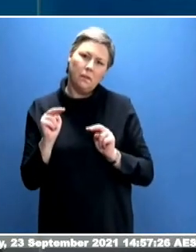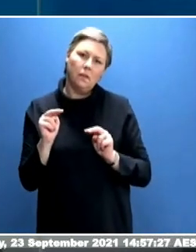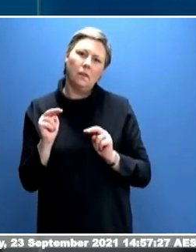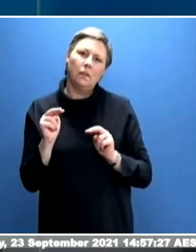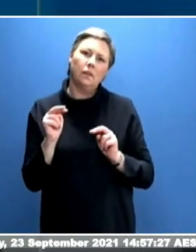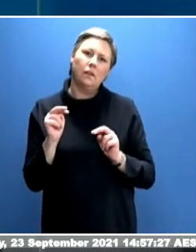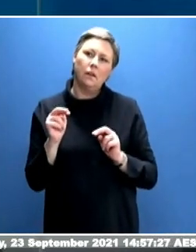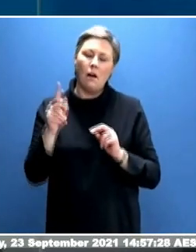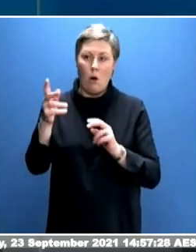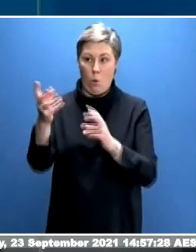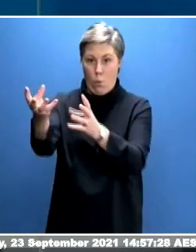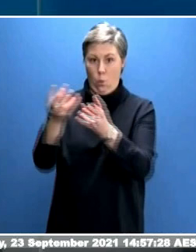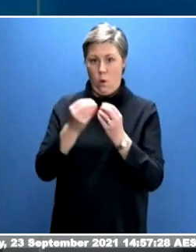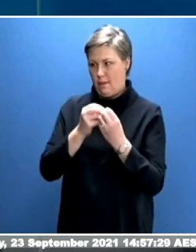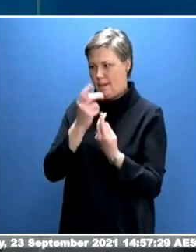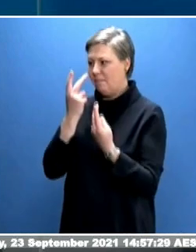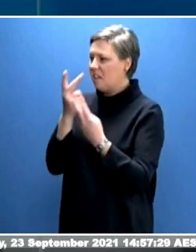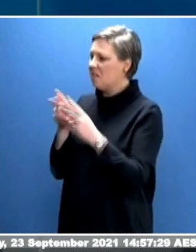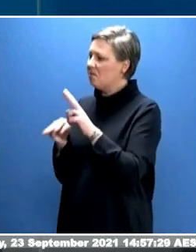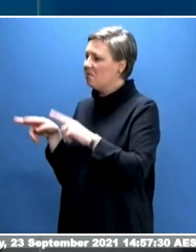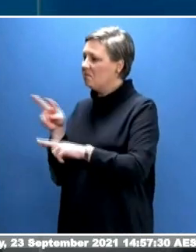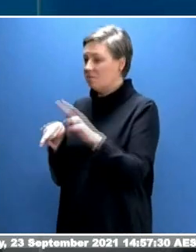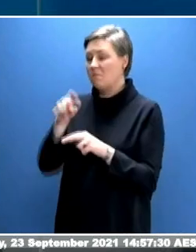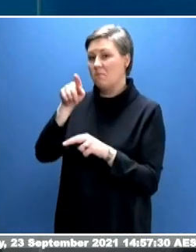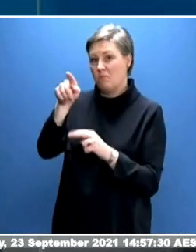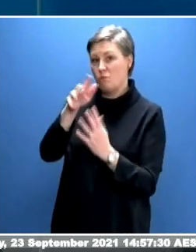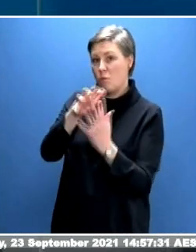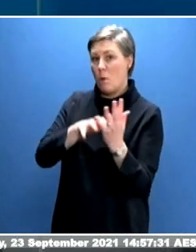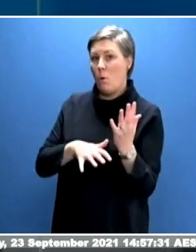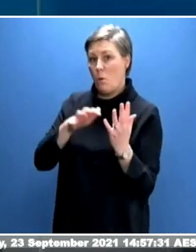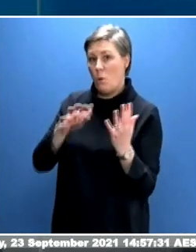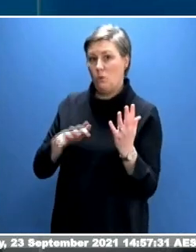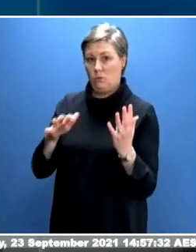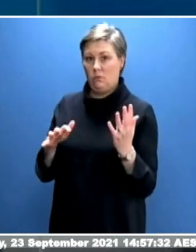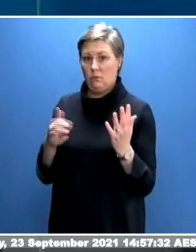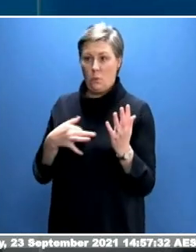and we are awaiting the report from that, which we've only recently received and